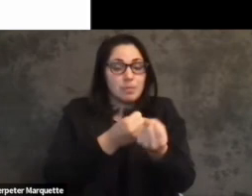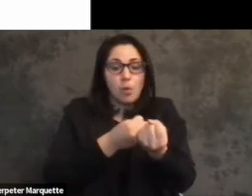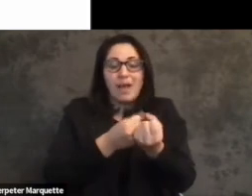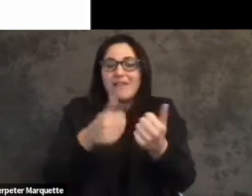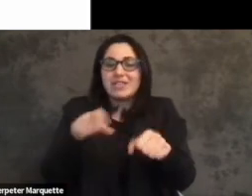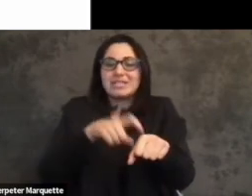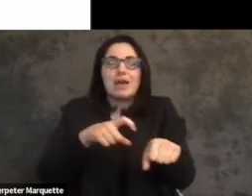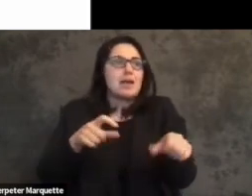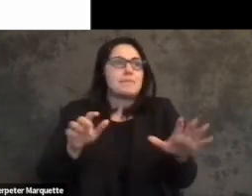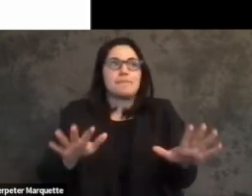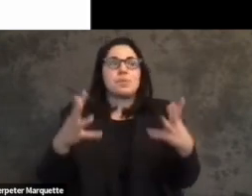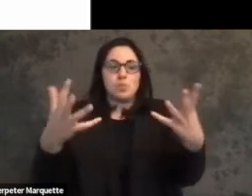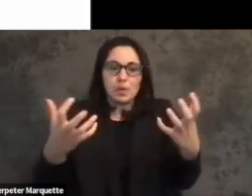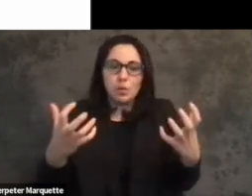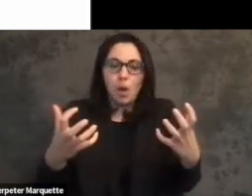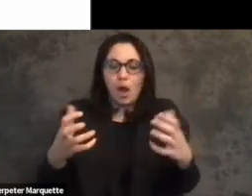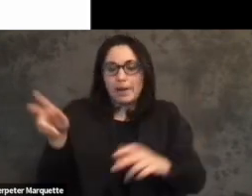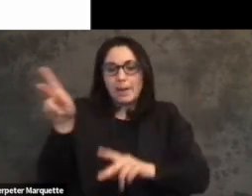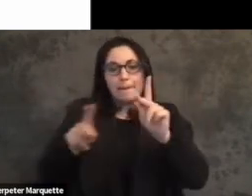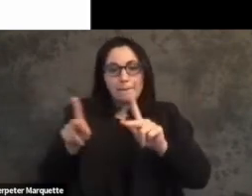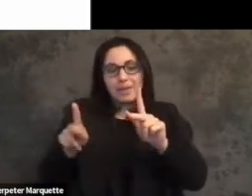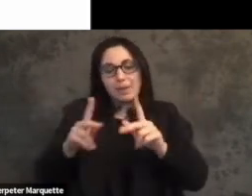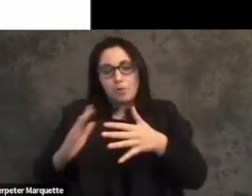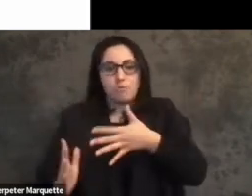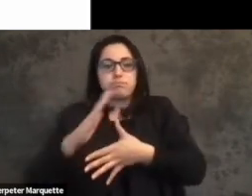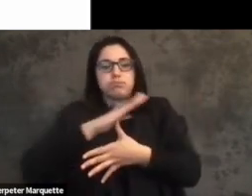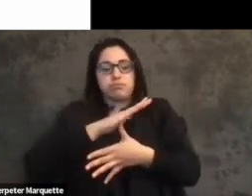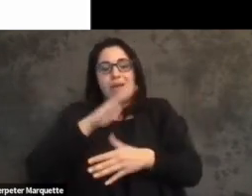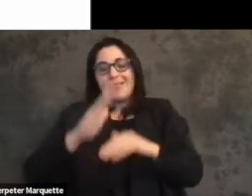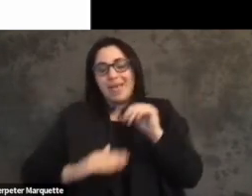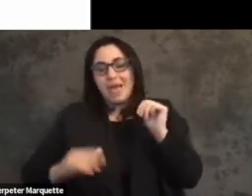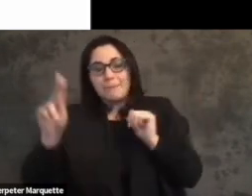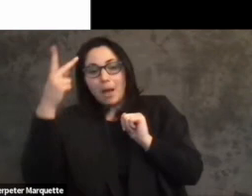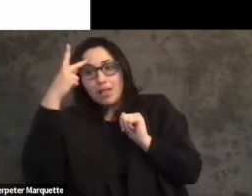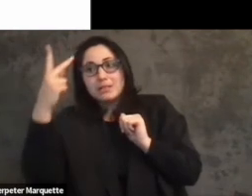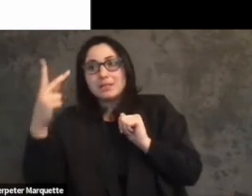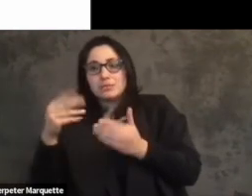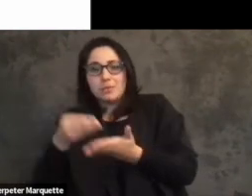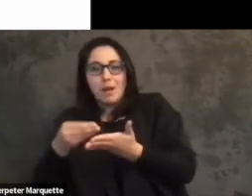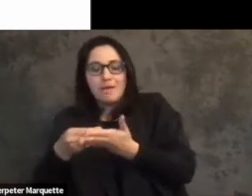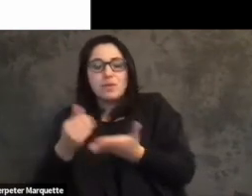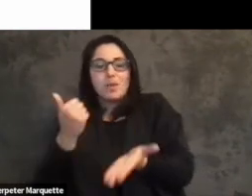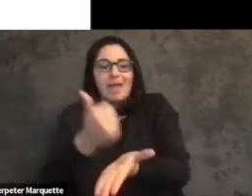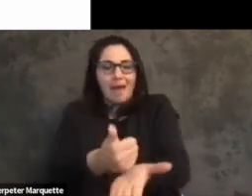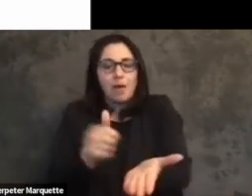a difference in what we may encounter when we seek out support, care or resources. Every